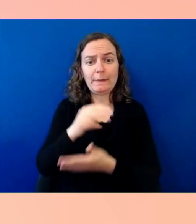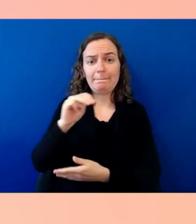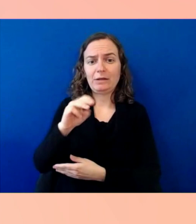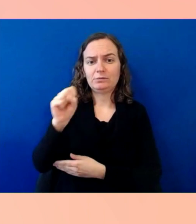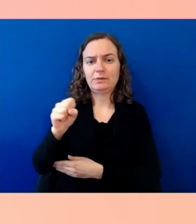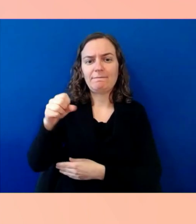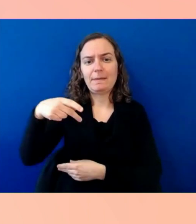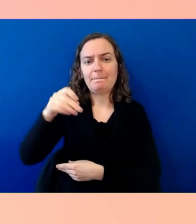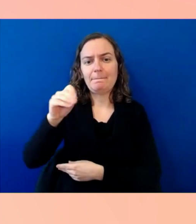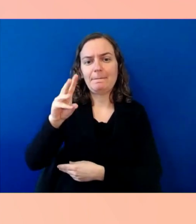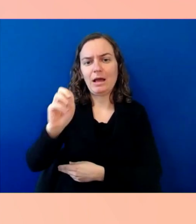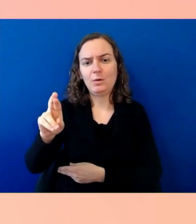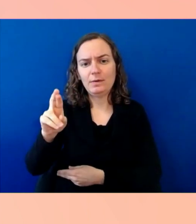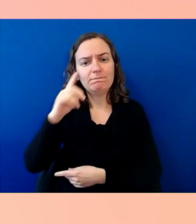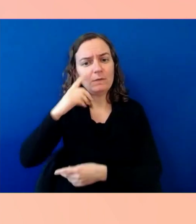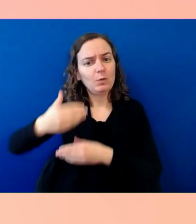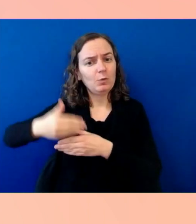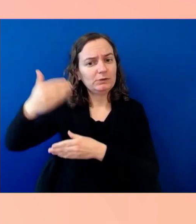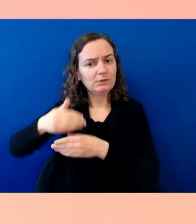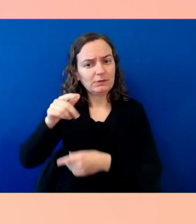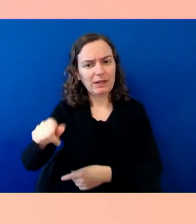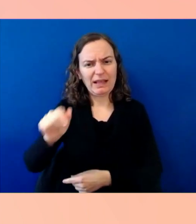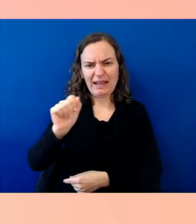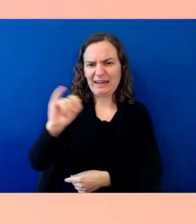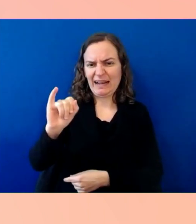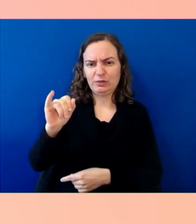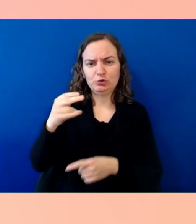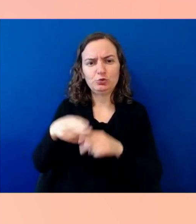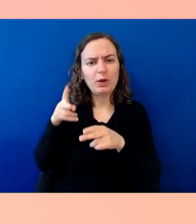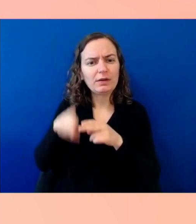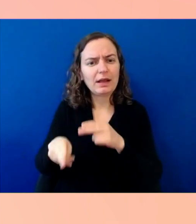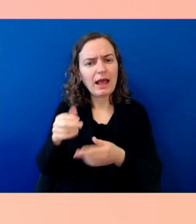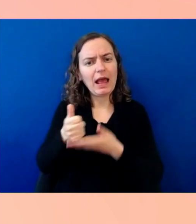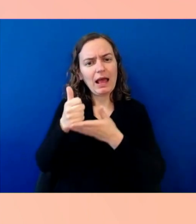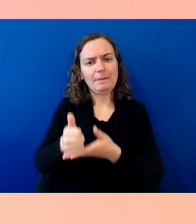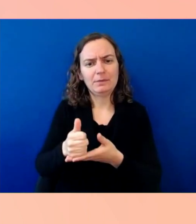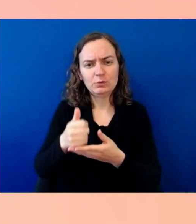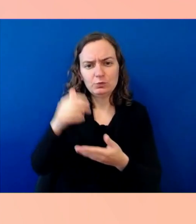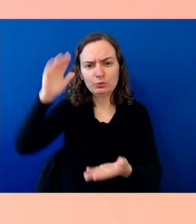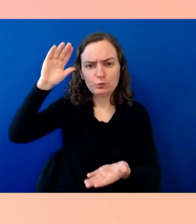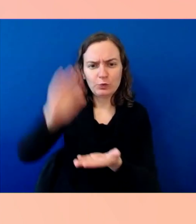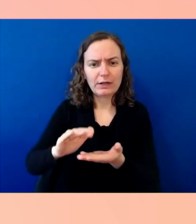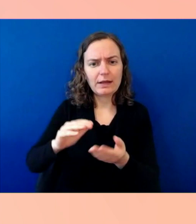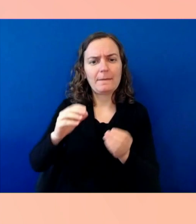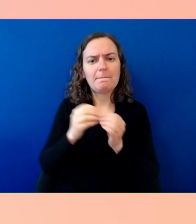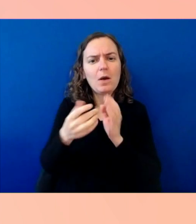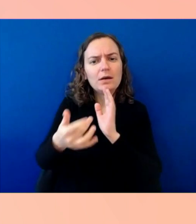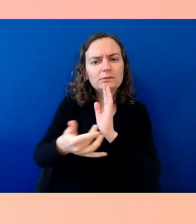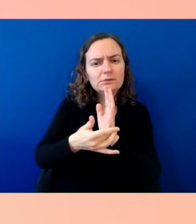shortcuts to help developers and their teams reduce steps and repetitive tasks with the smarts of AI.